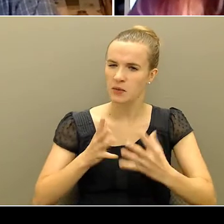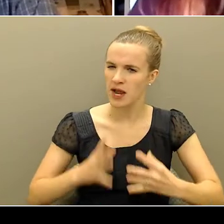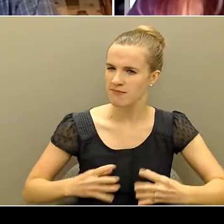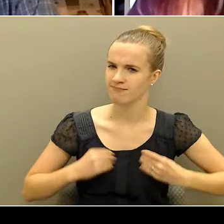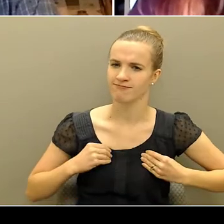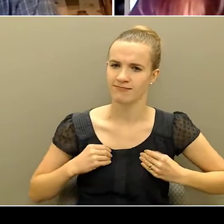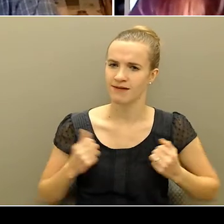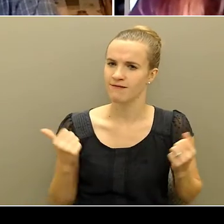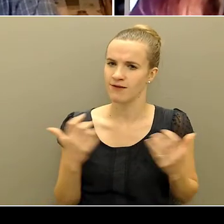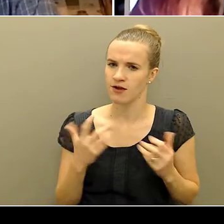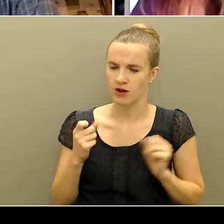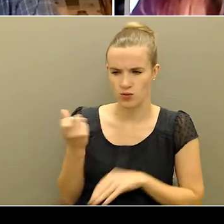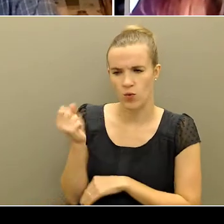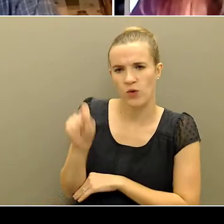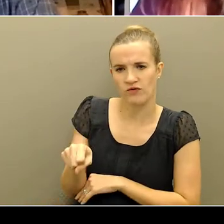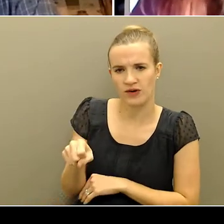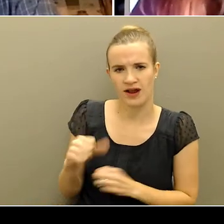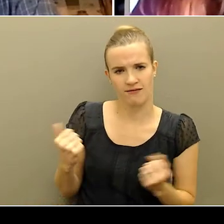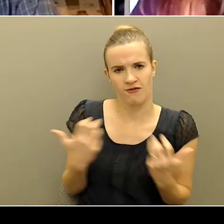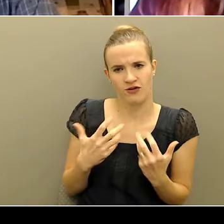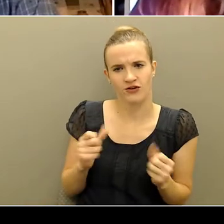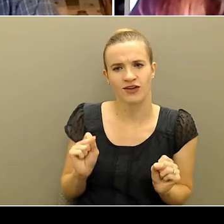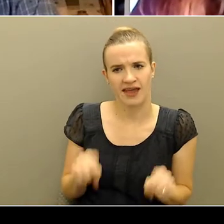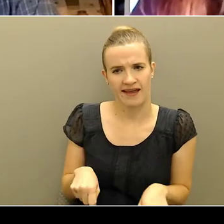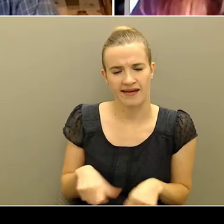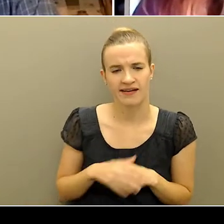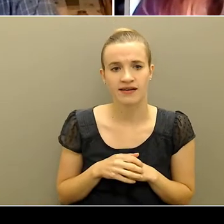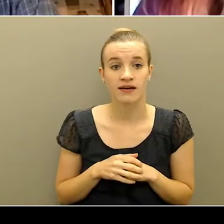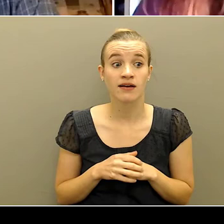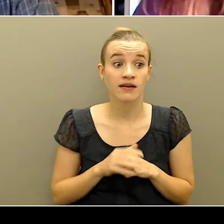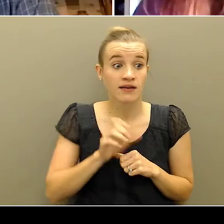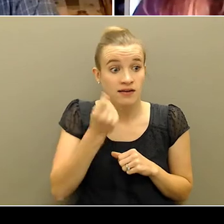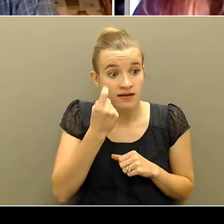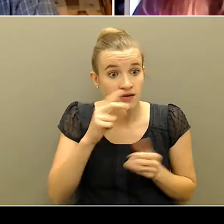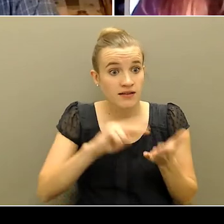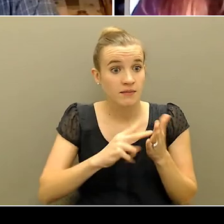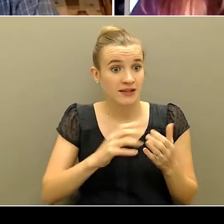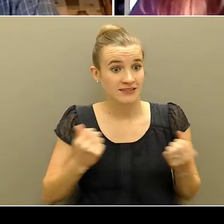but don't let it control your life. Don't let it hinder you from, you know